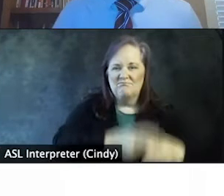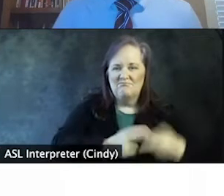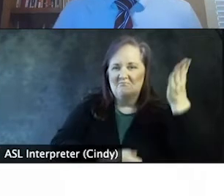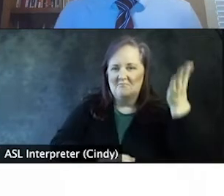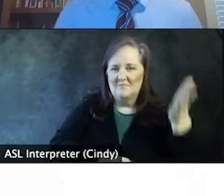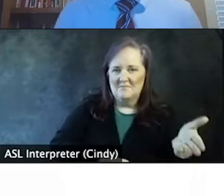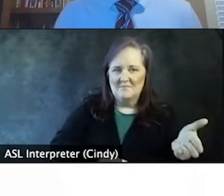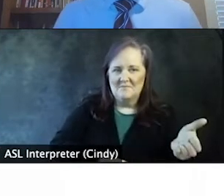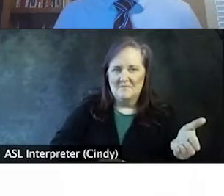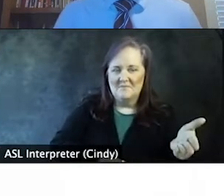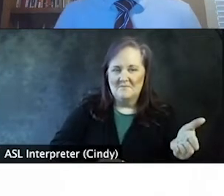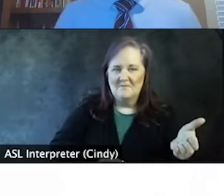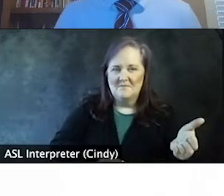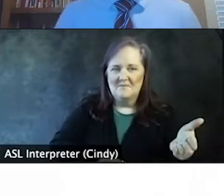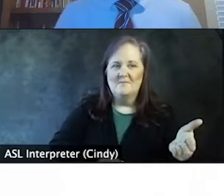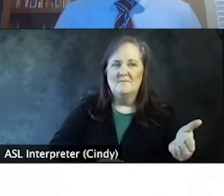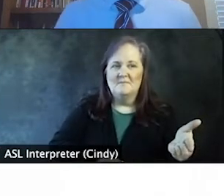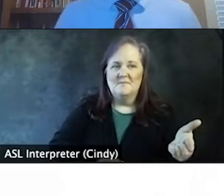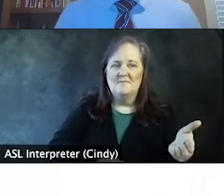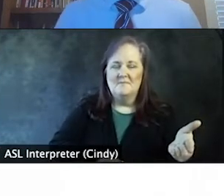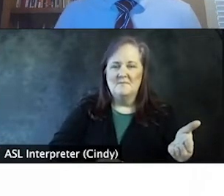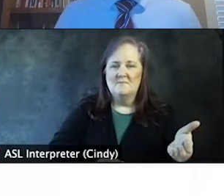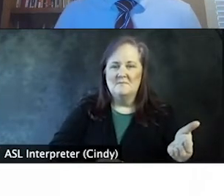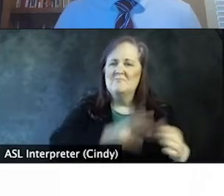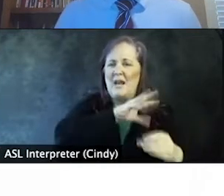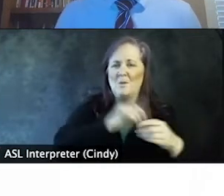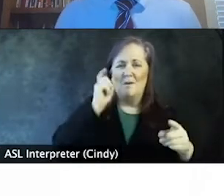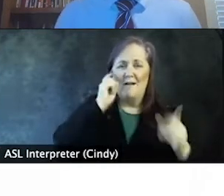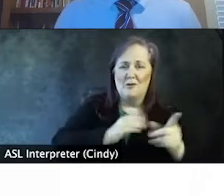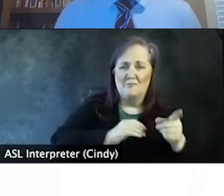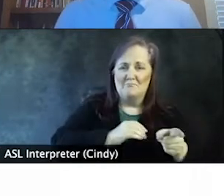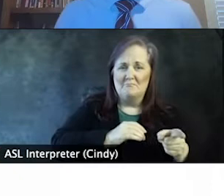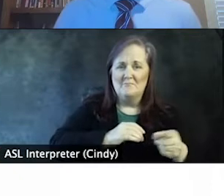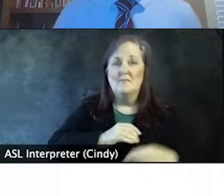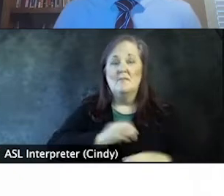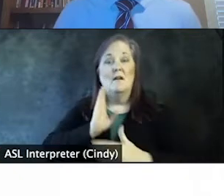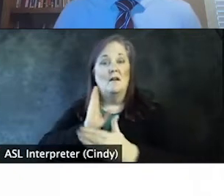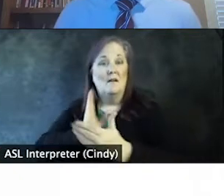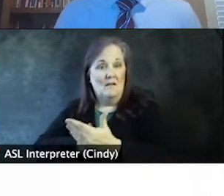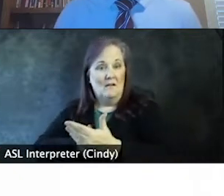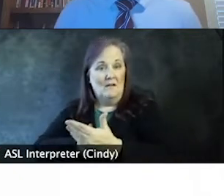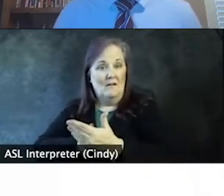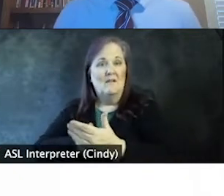But these fiscal impacts are fairly uncertain, and we aren't able to further quantify